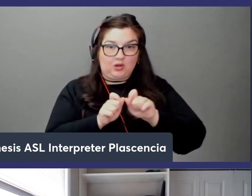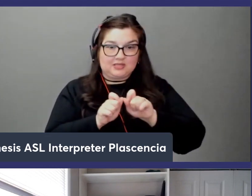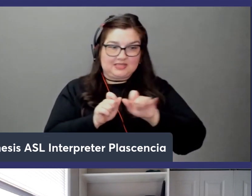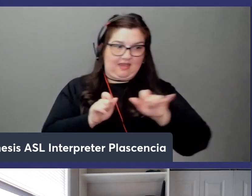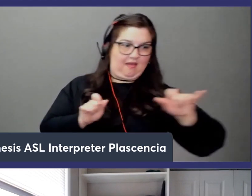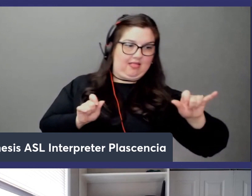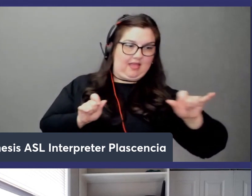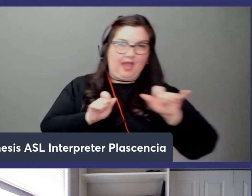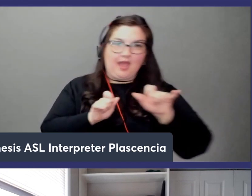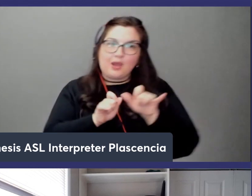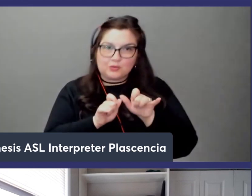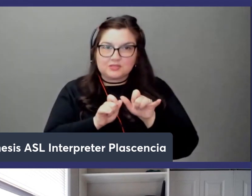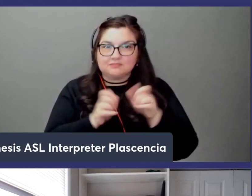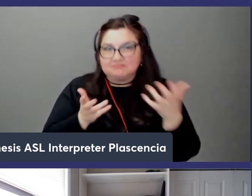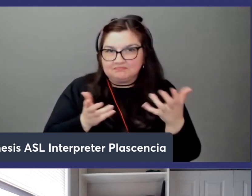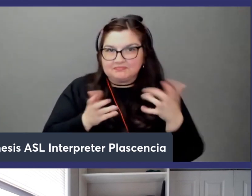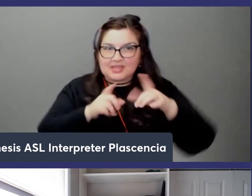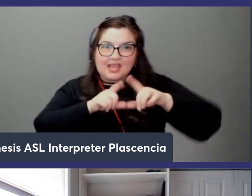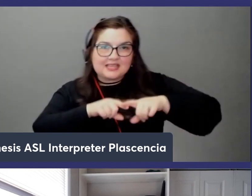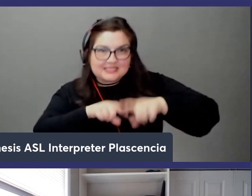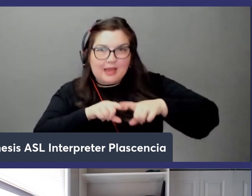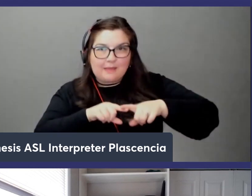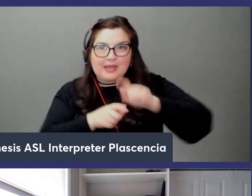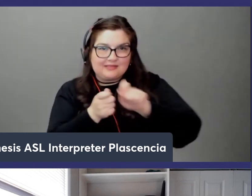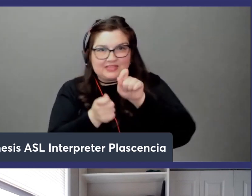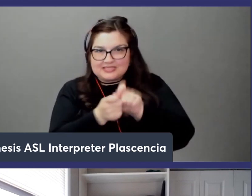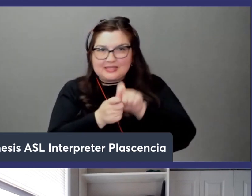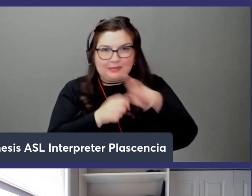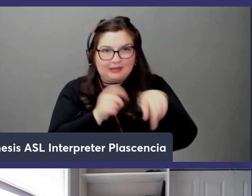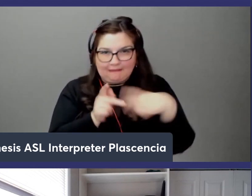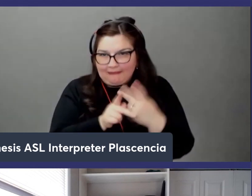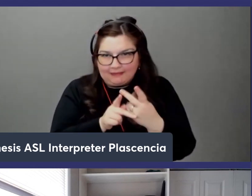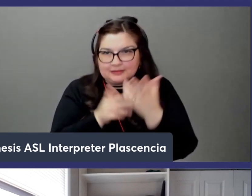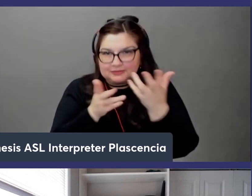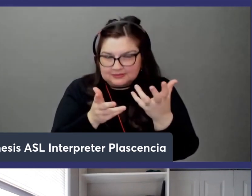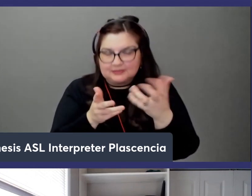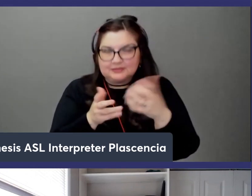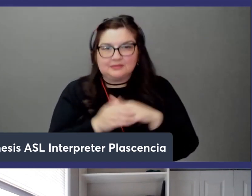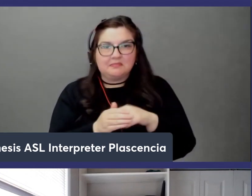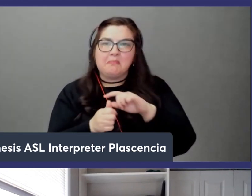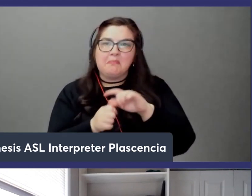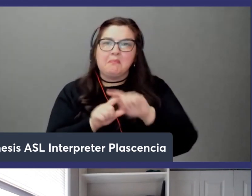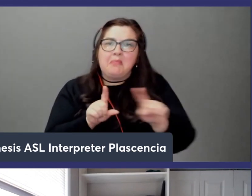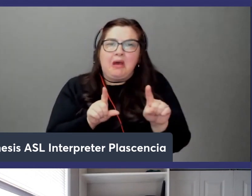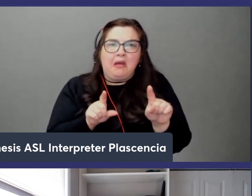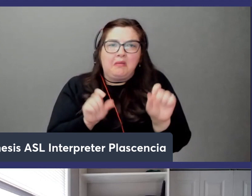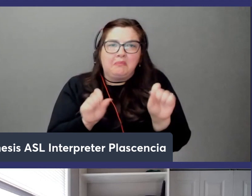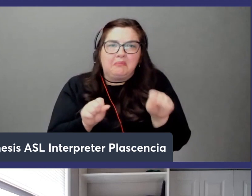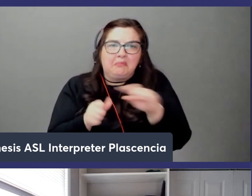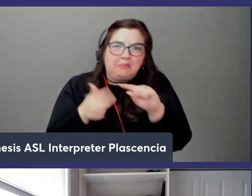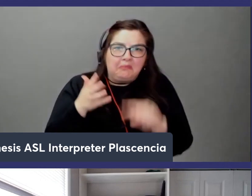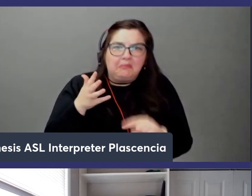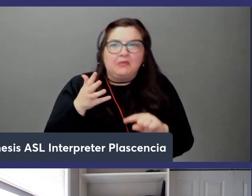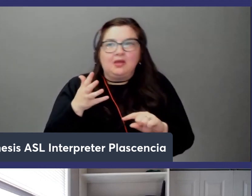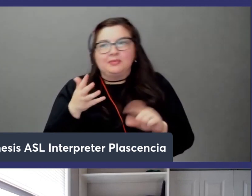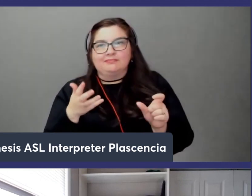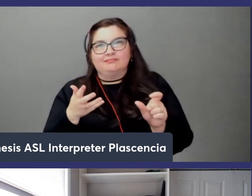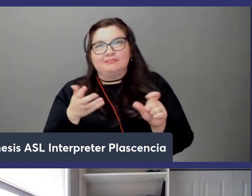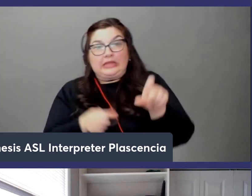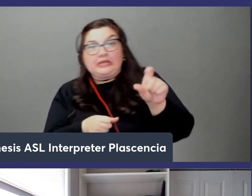That's depends on specific type of questions, but there is those needs to scale based on throughput